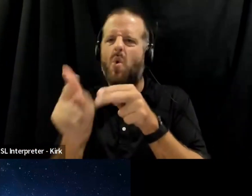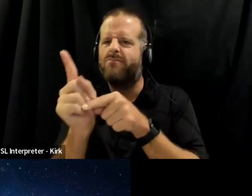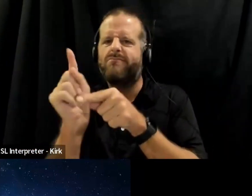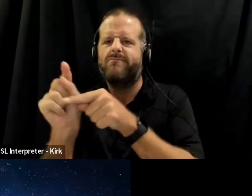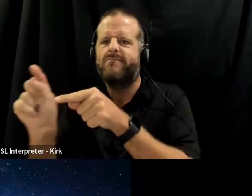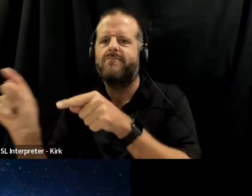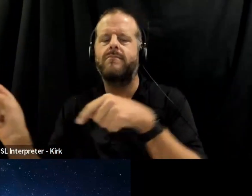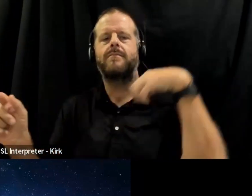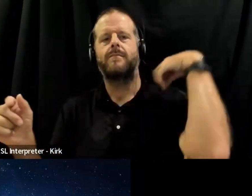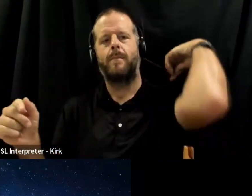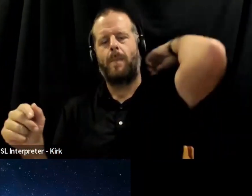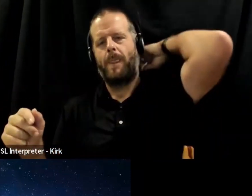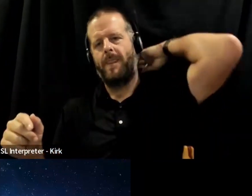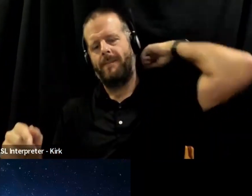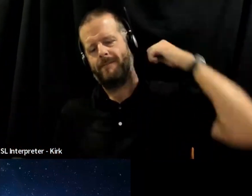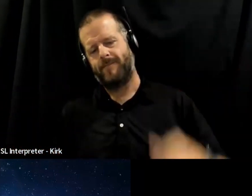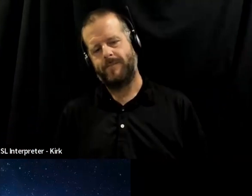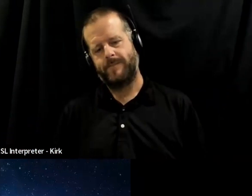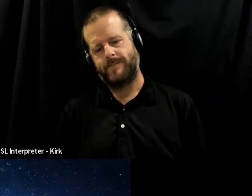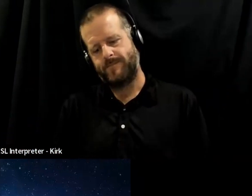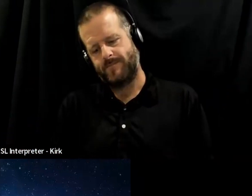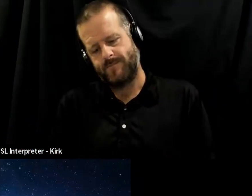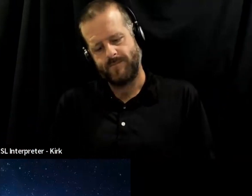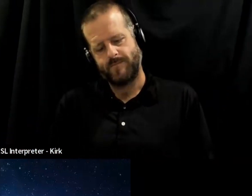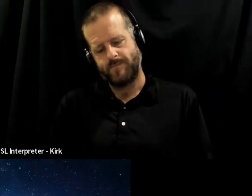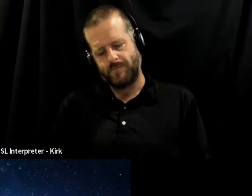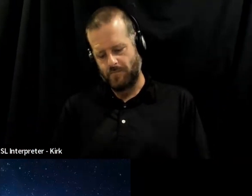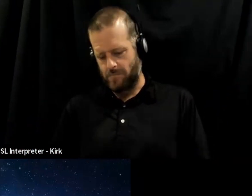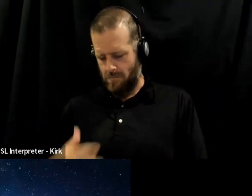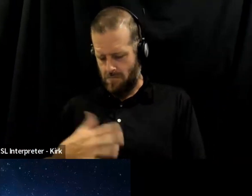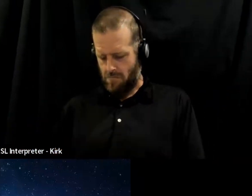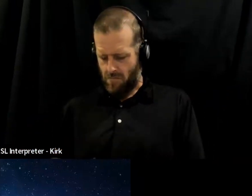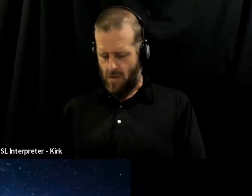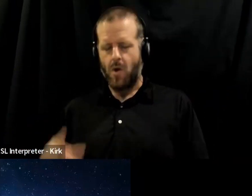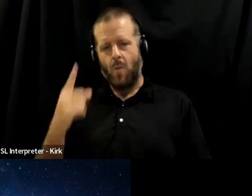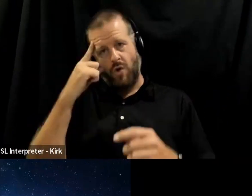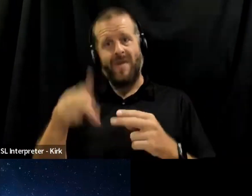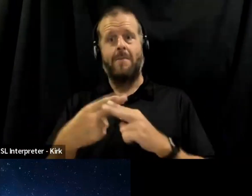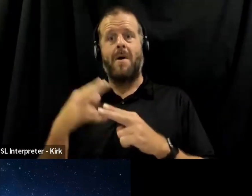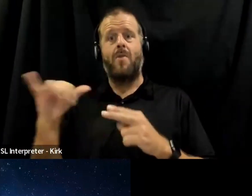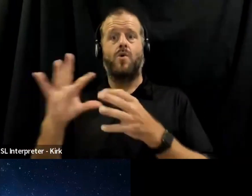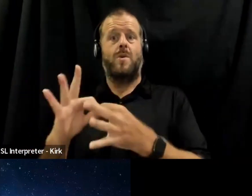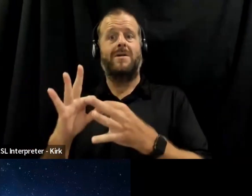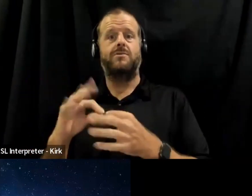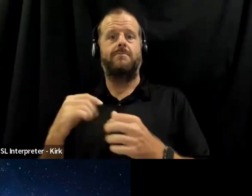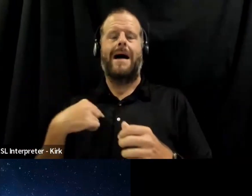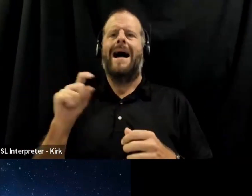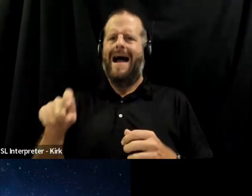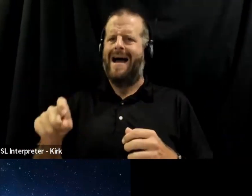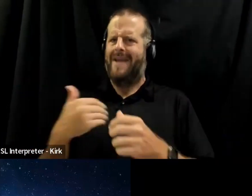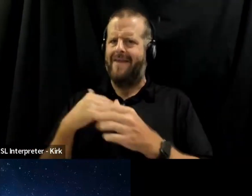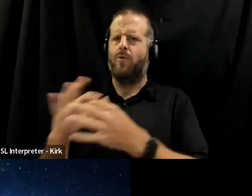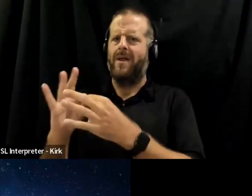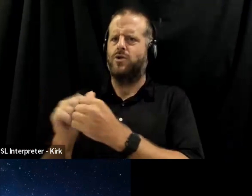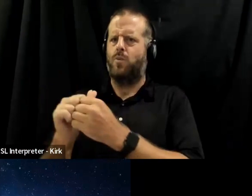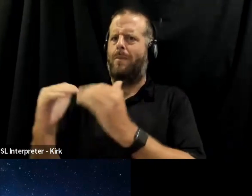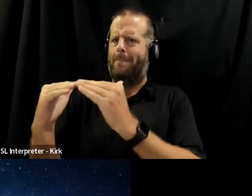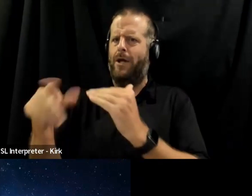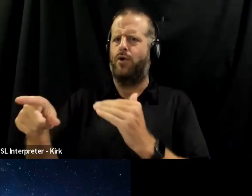And so when you think about those relationships, I have to have the relationship with my peers for those types of things to